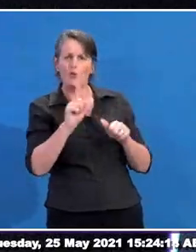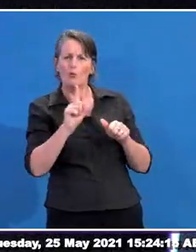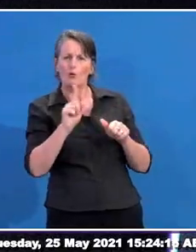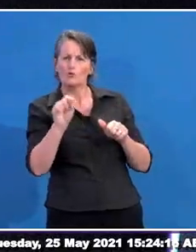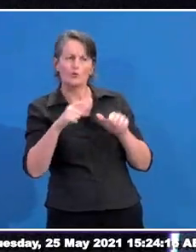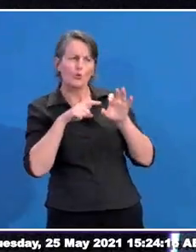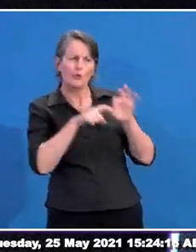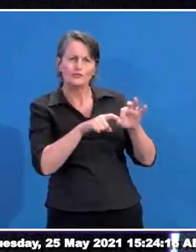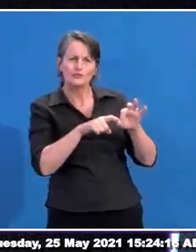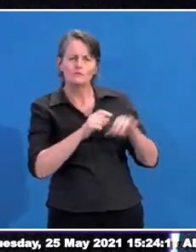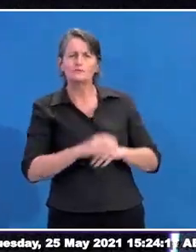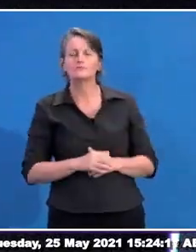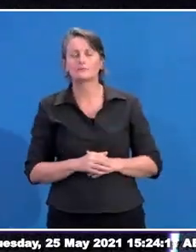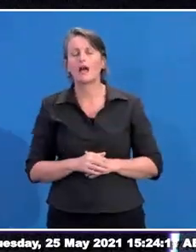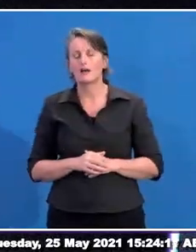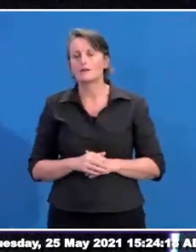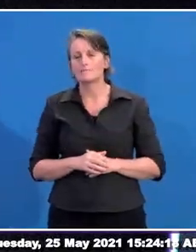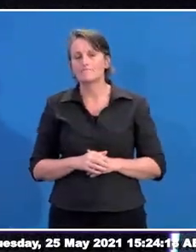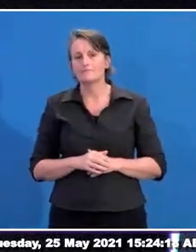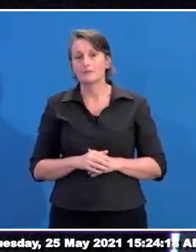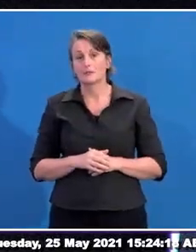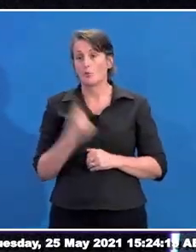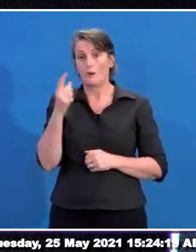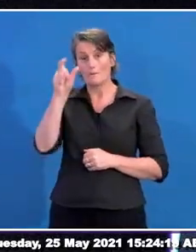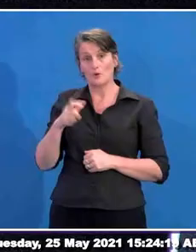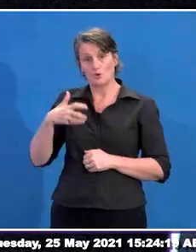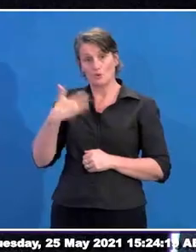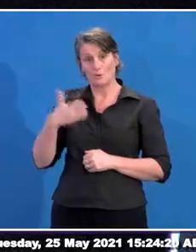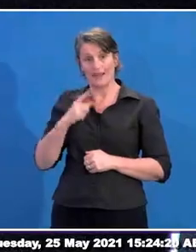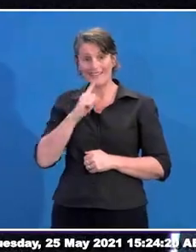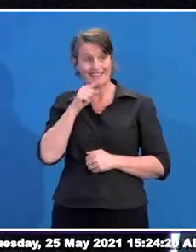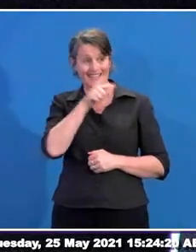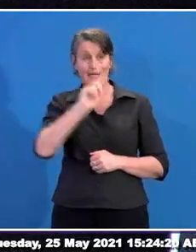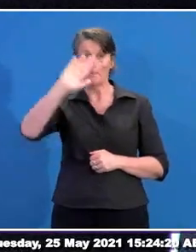There was mention of him having worked for a previous organisation. Yes.